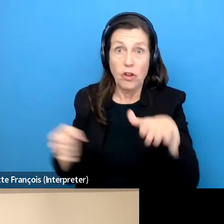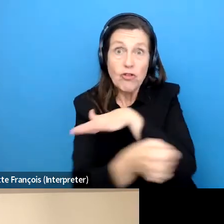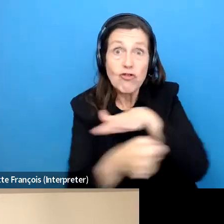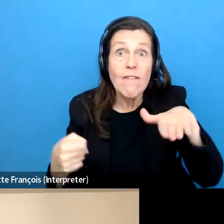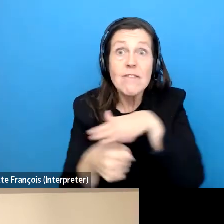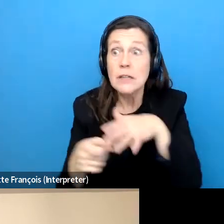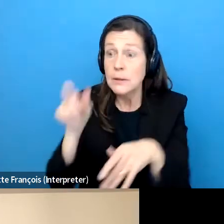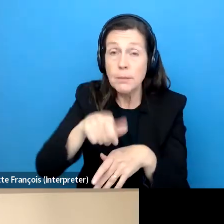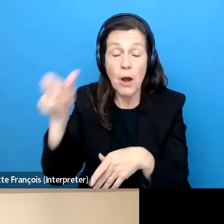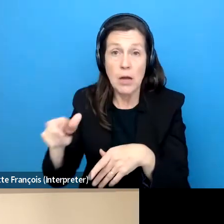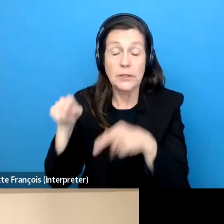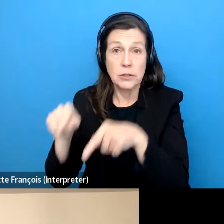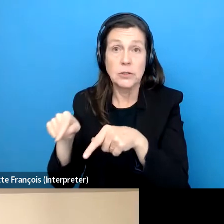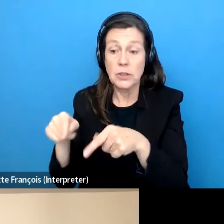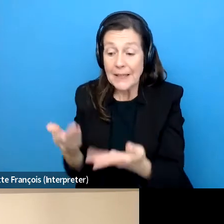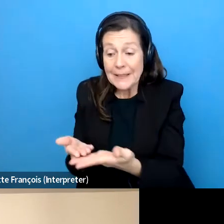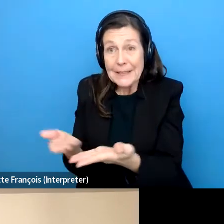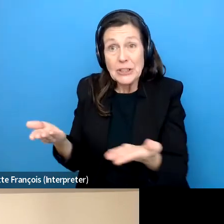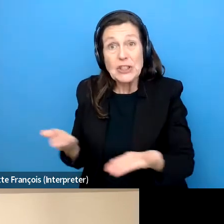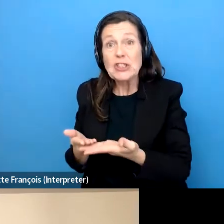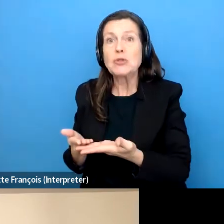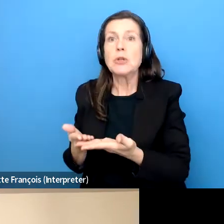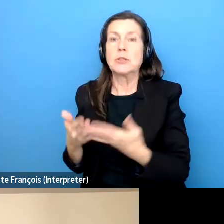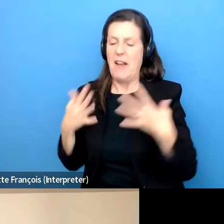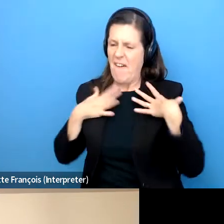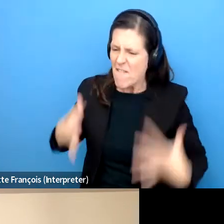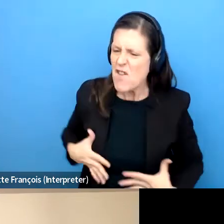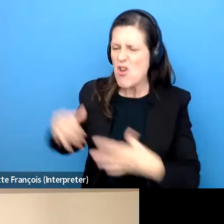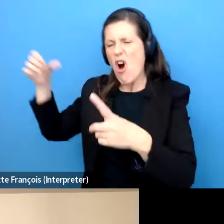beyond situations where physical violence has been used